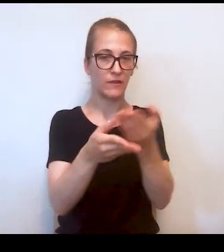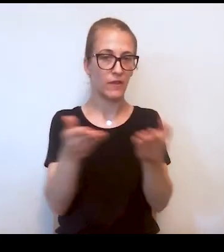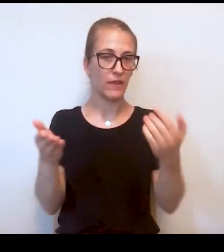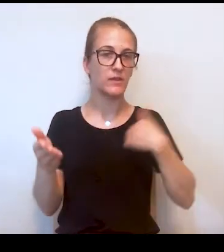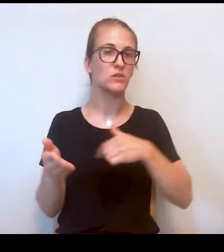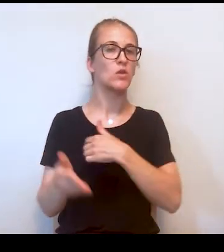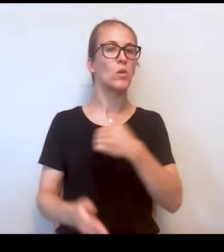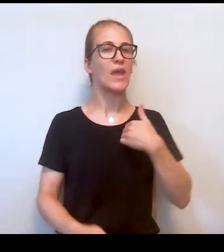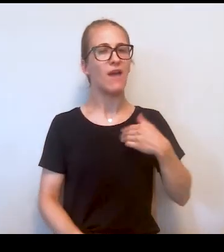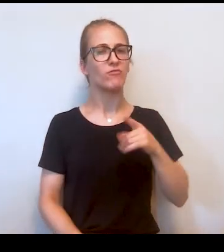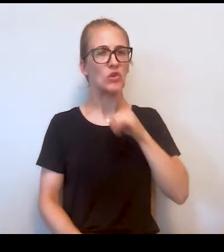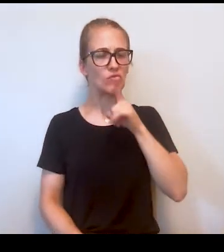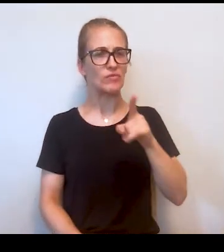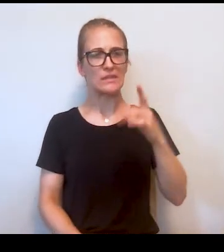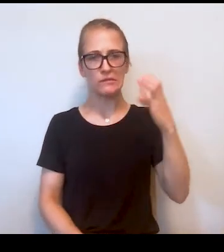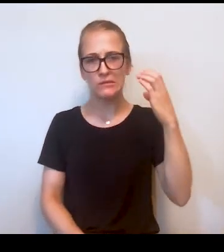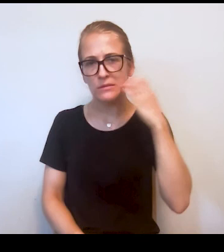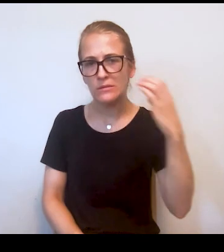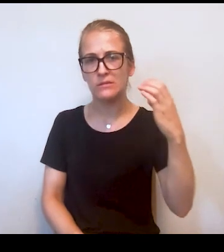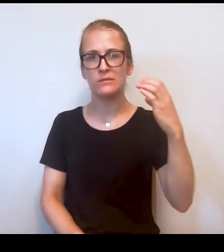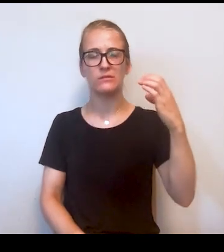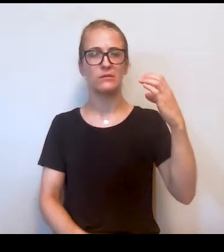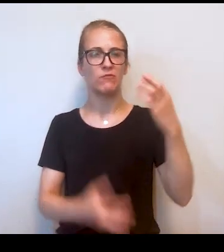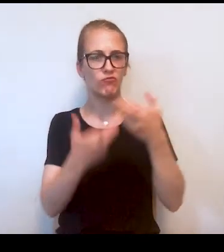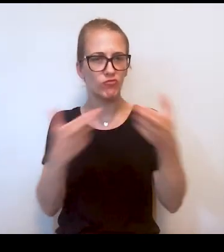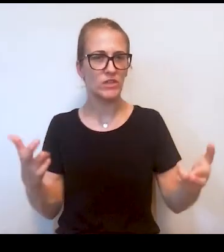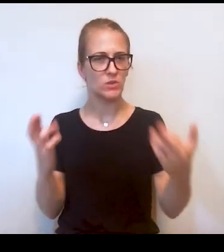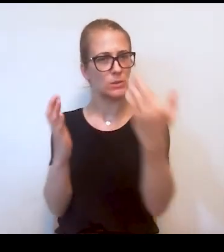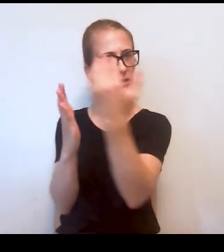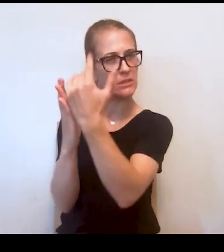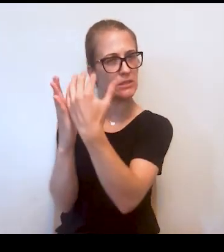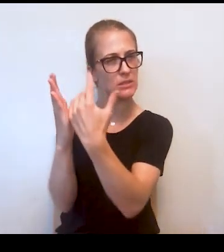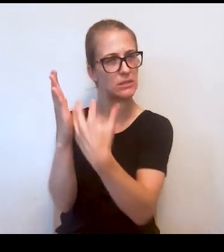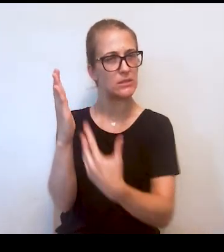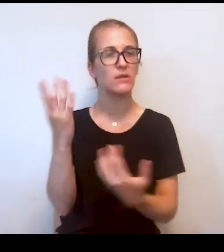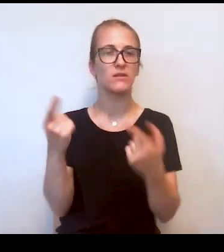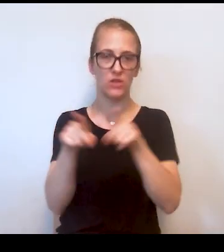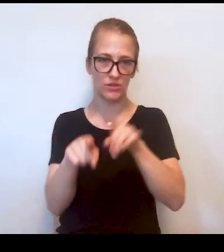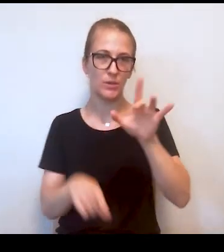And we can share in other ways if they're more accessible. And that's always growing.